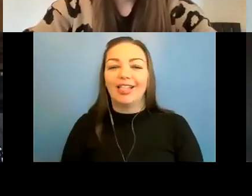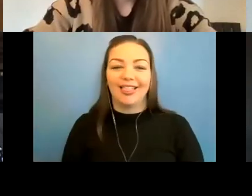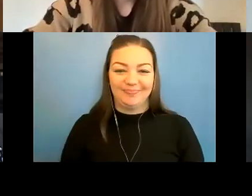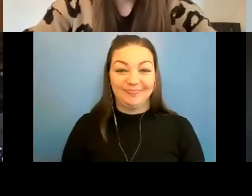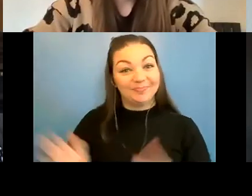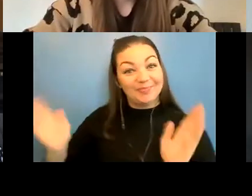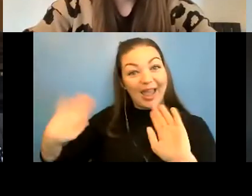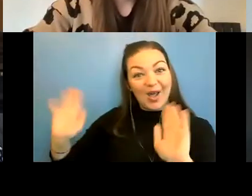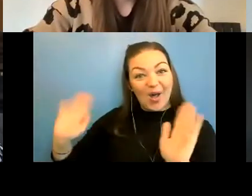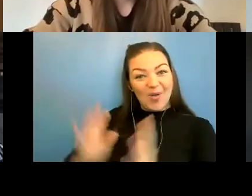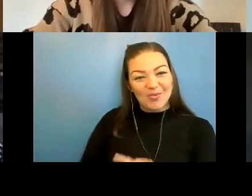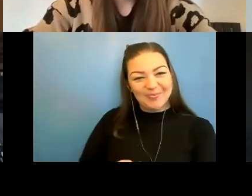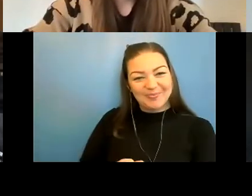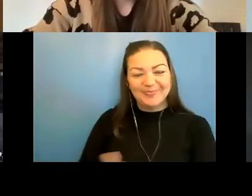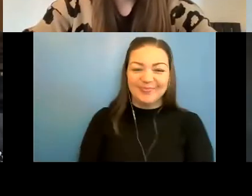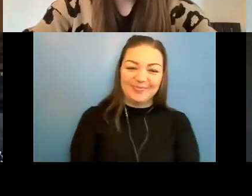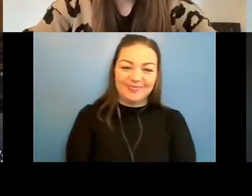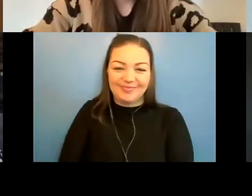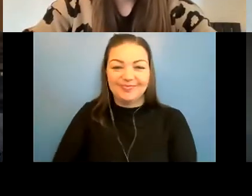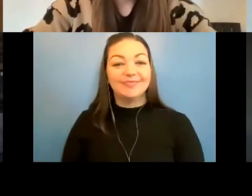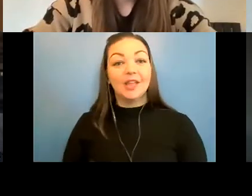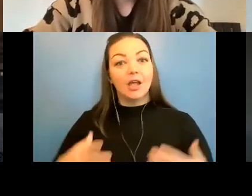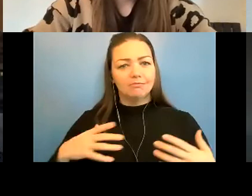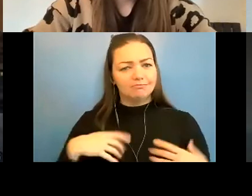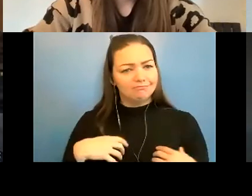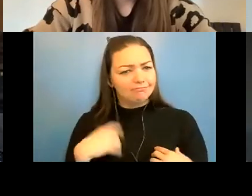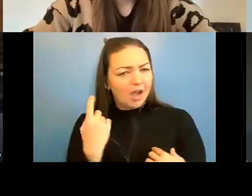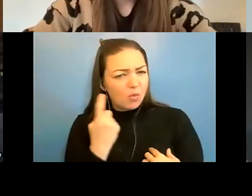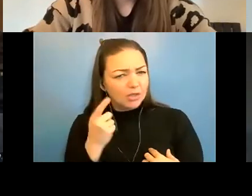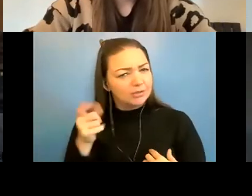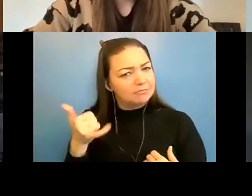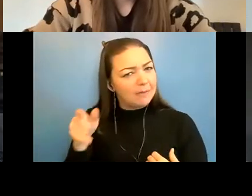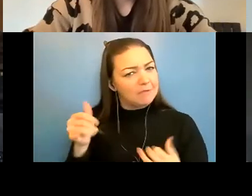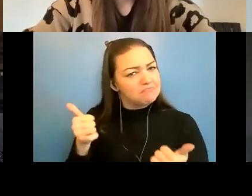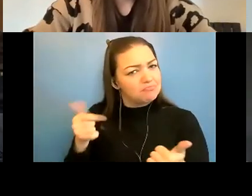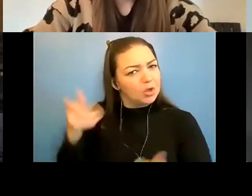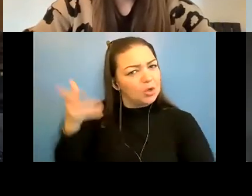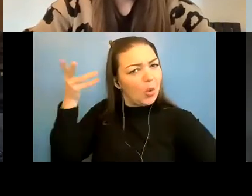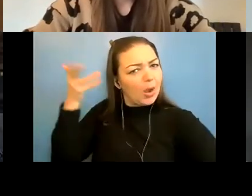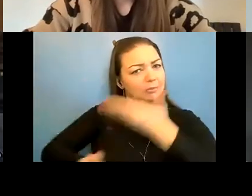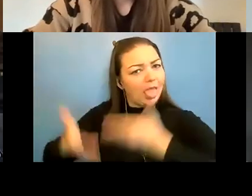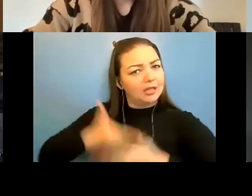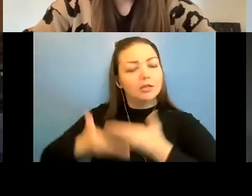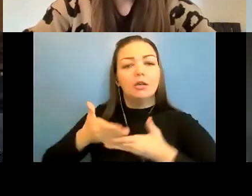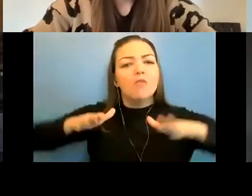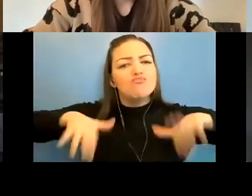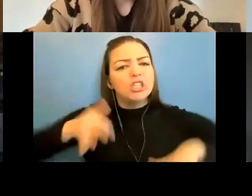And actually I want to bring Neil into that conversation as well, so Neil Webb, director of theatre and dance at the British Council, would you like to join us on the screen?